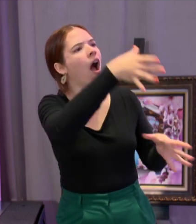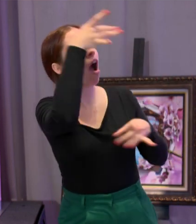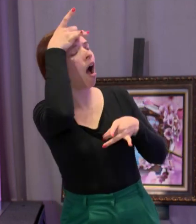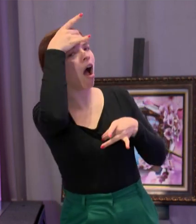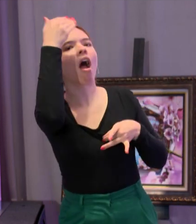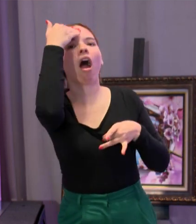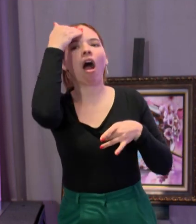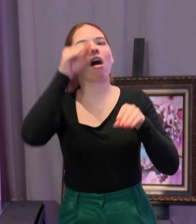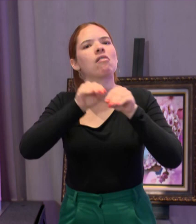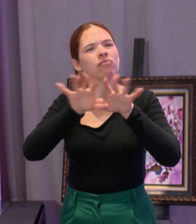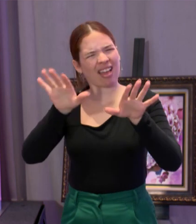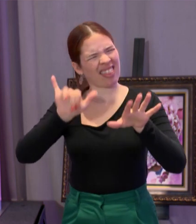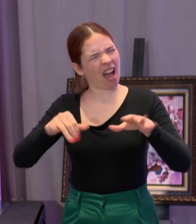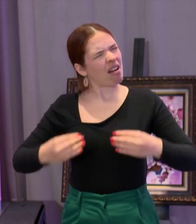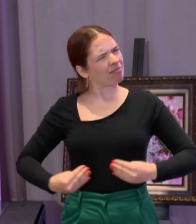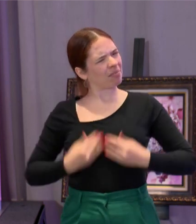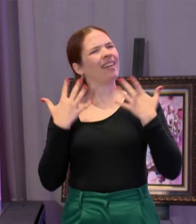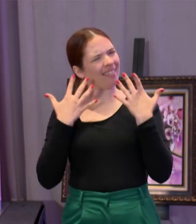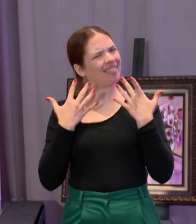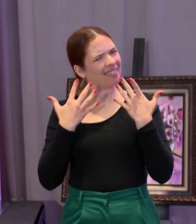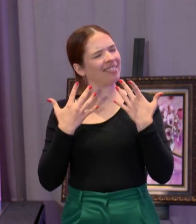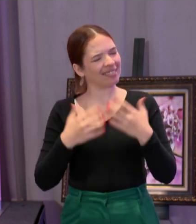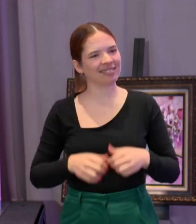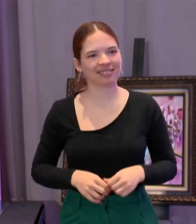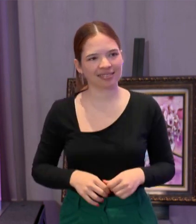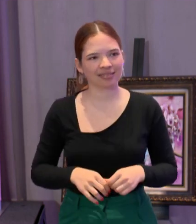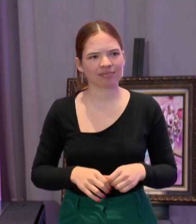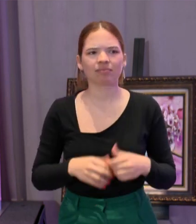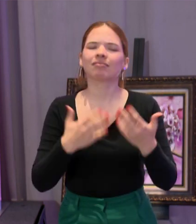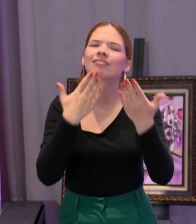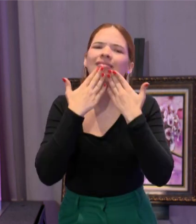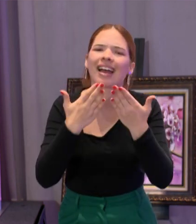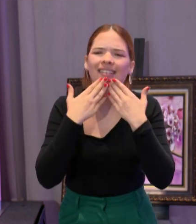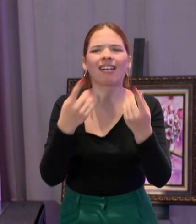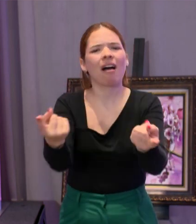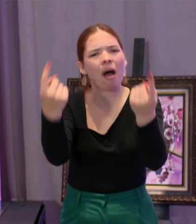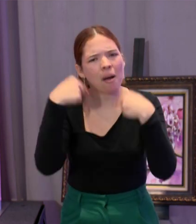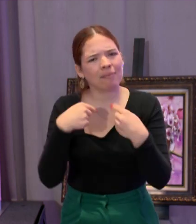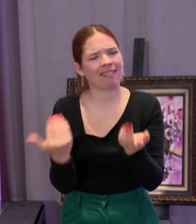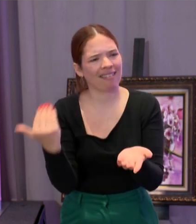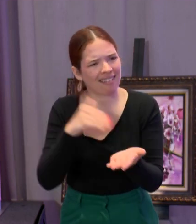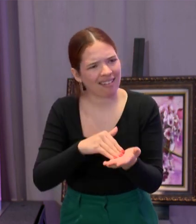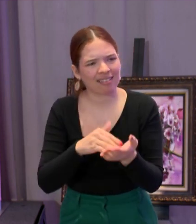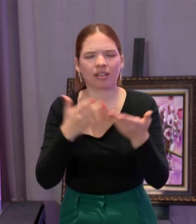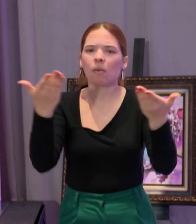THANK YOU ALL FOR BEING AGAIN WITH US TODAY AND WE WELCOME